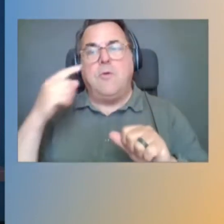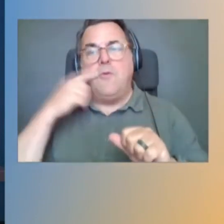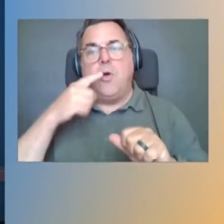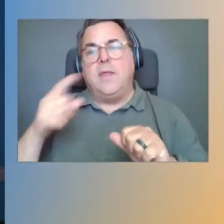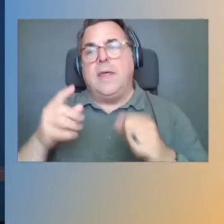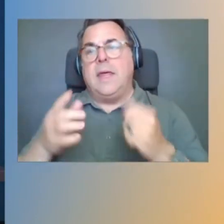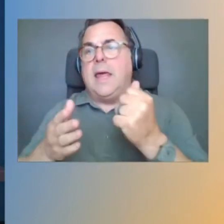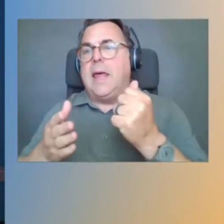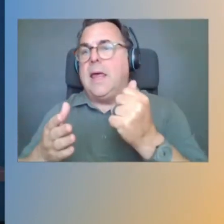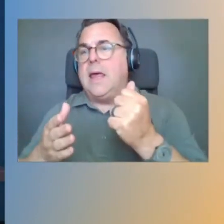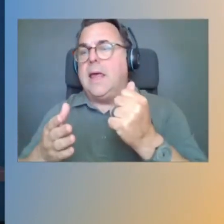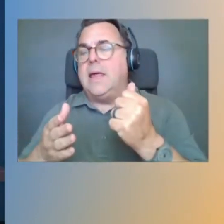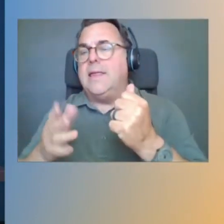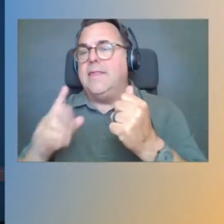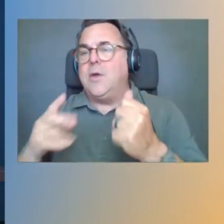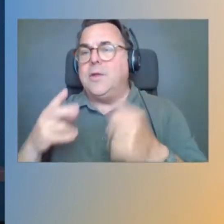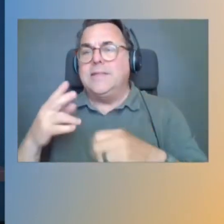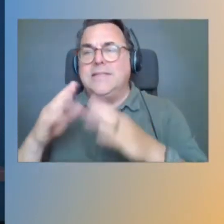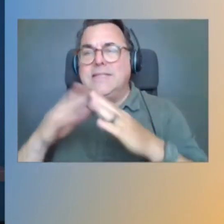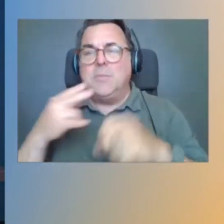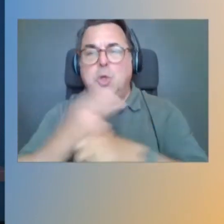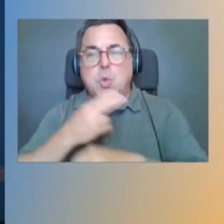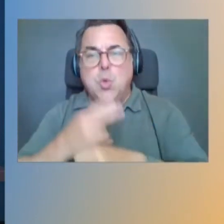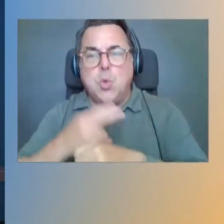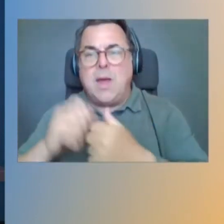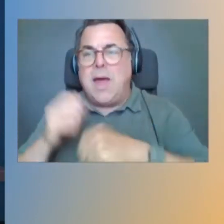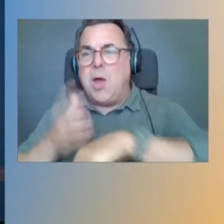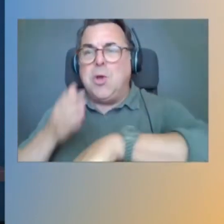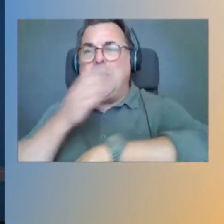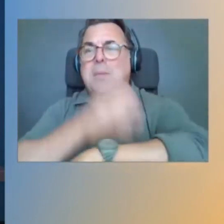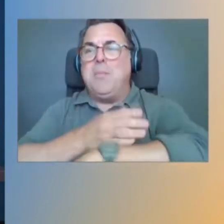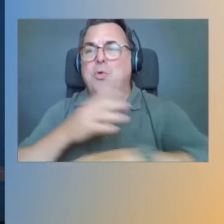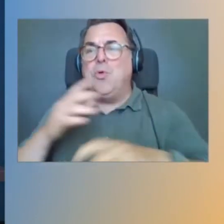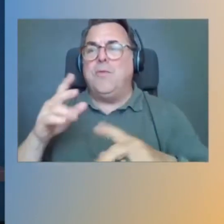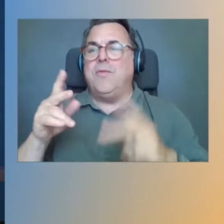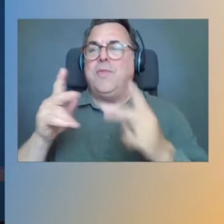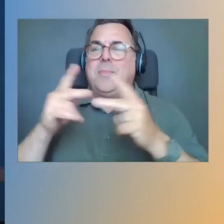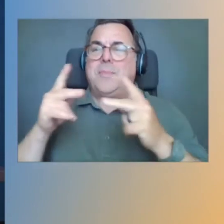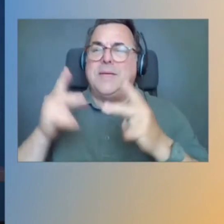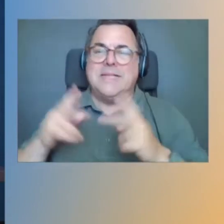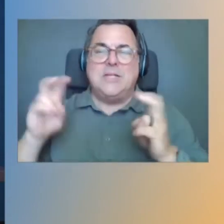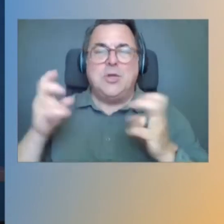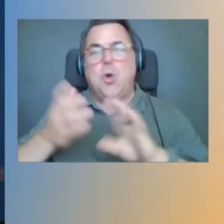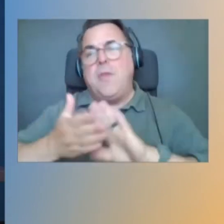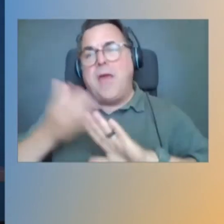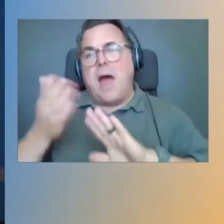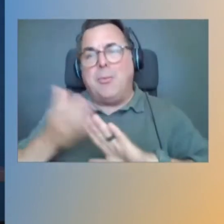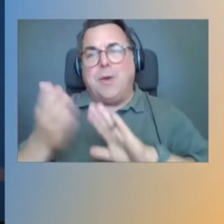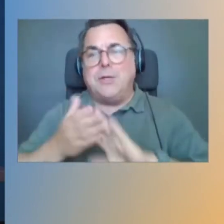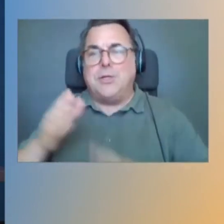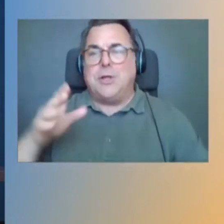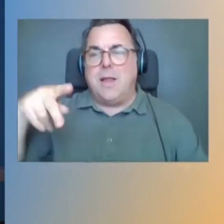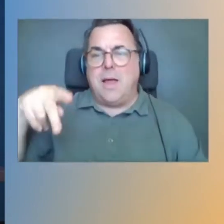and how can they improve the posture or, if you will, operational posture for someone using AWS?